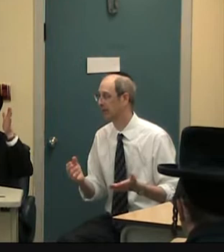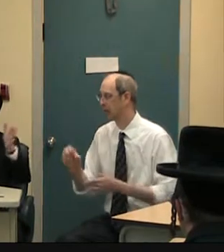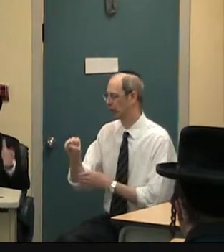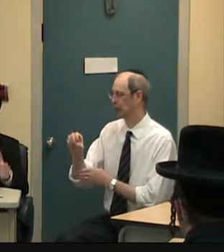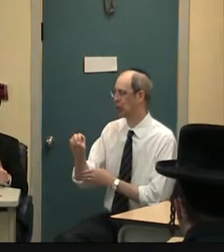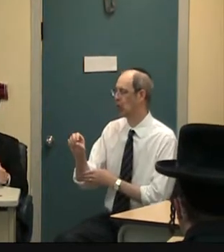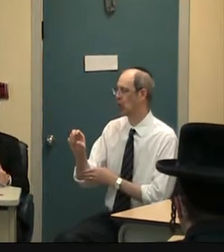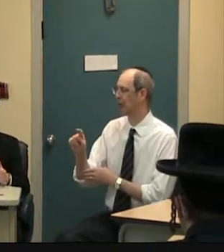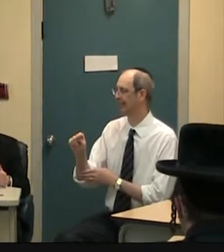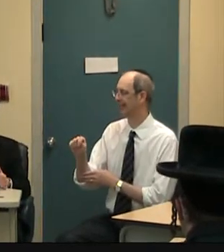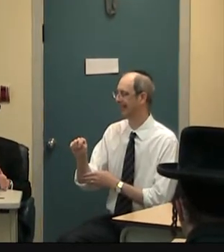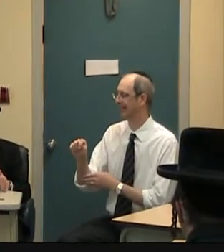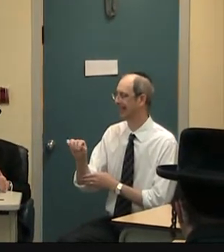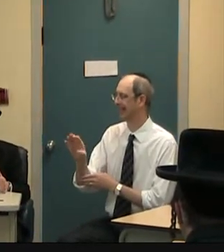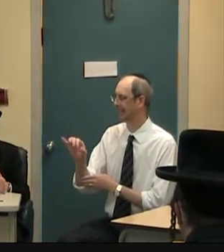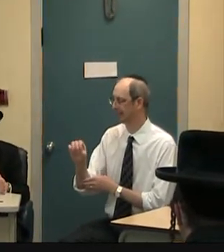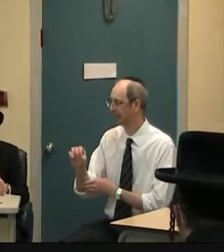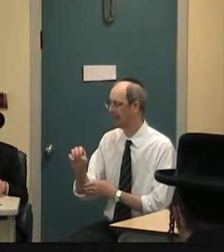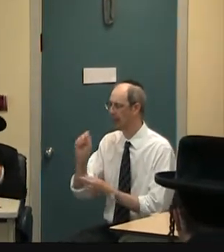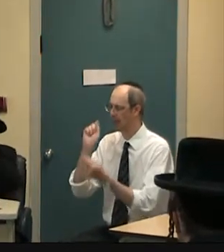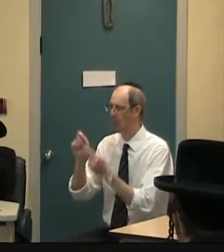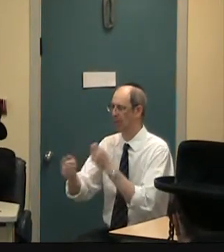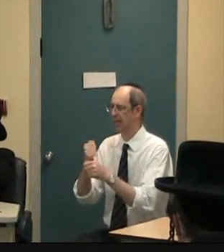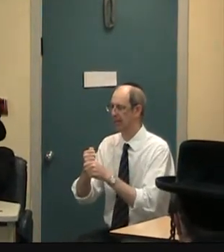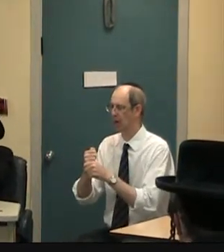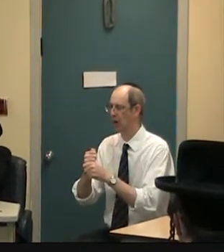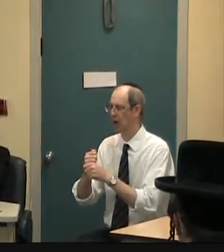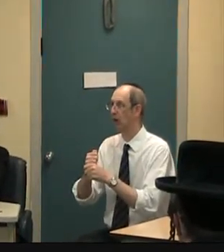Solstice is that point during the year when the night is the absolute